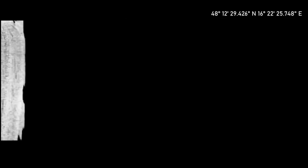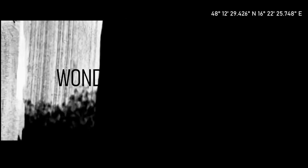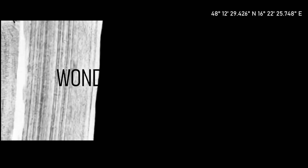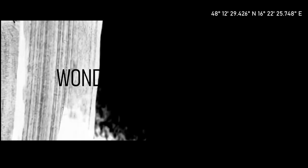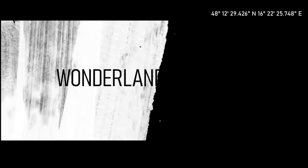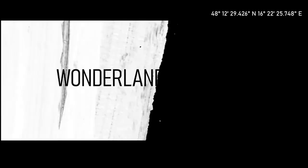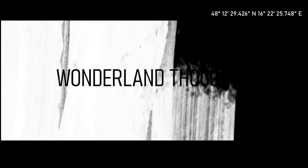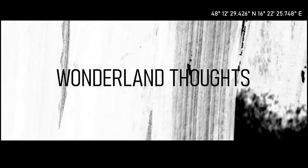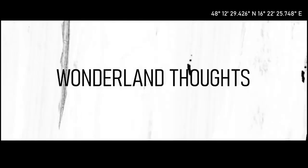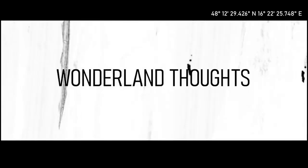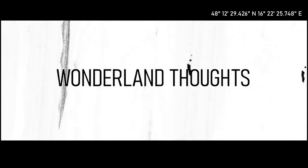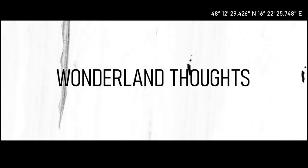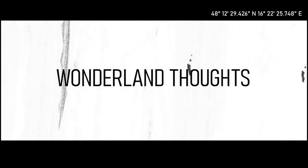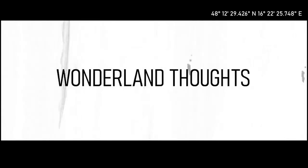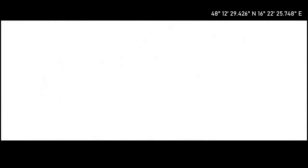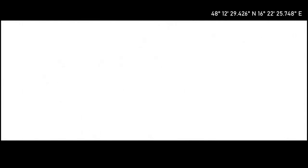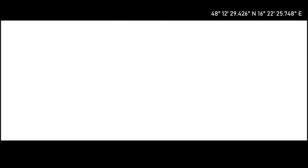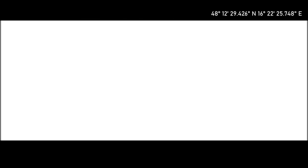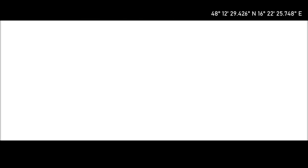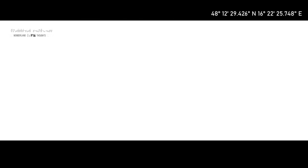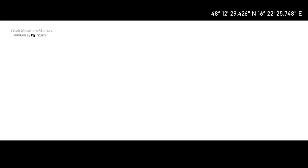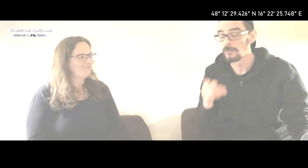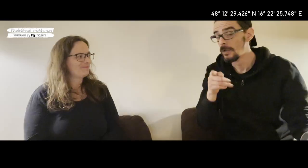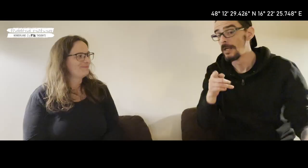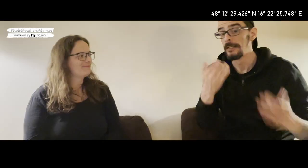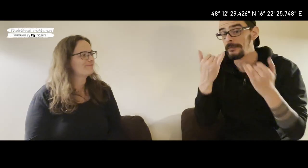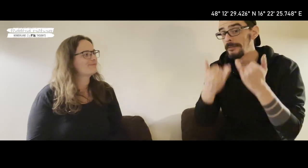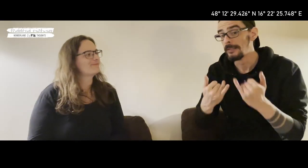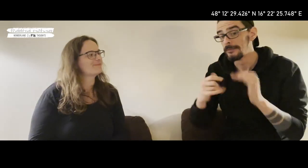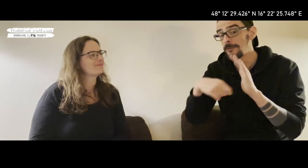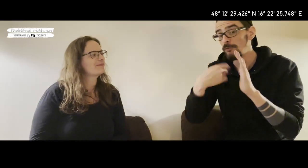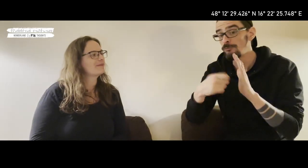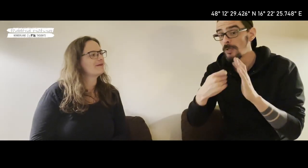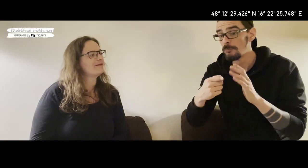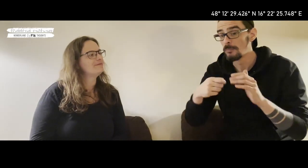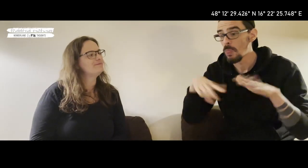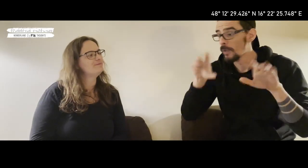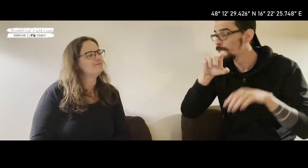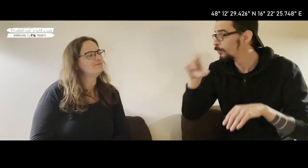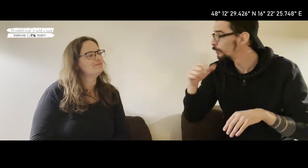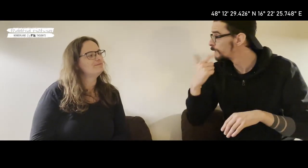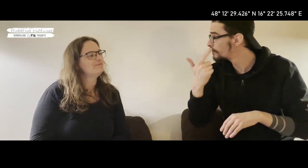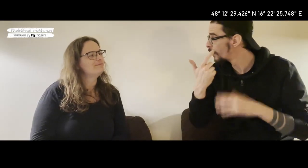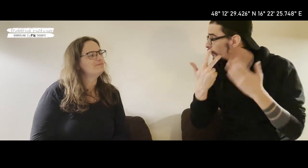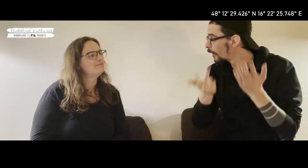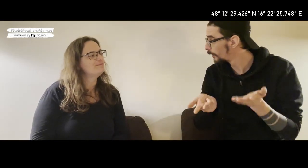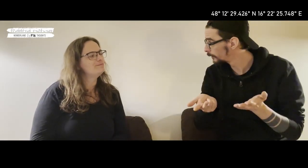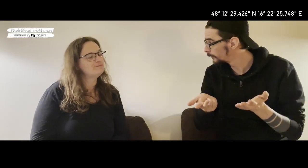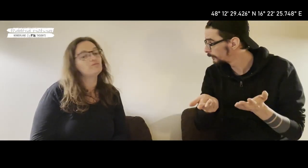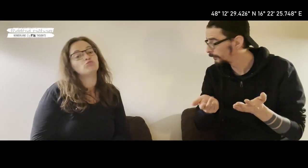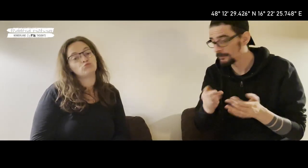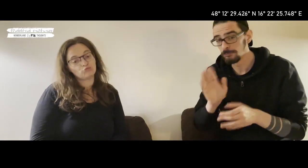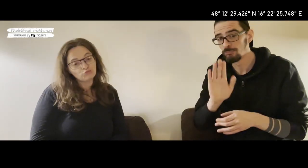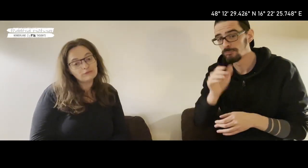... in Wonderland We're watching a movie from 1982. - Mhm.